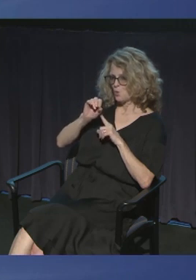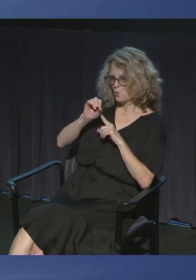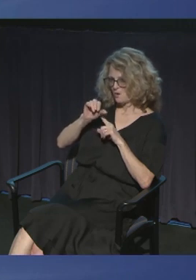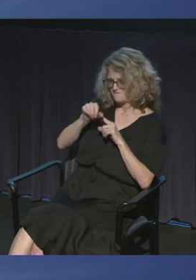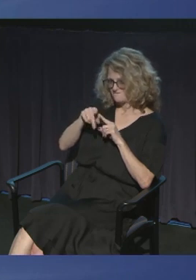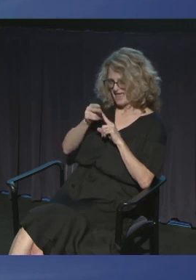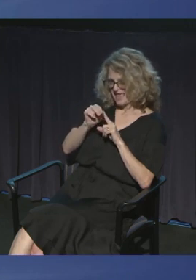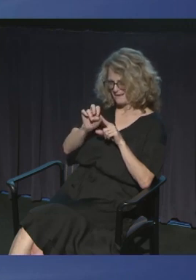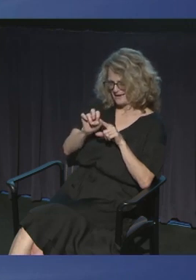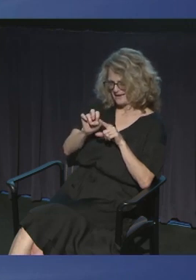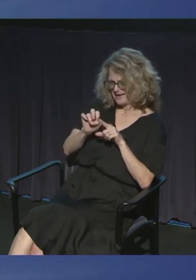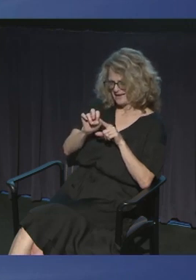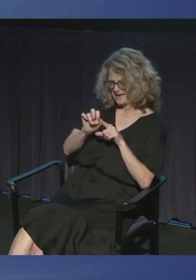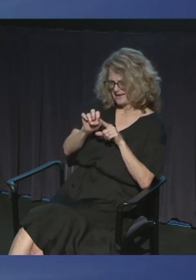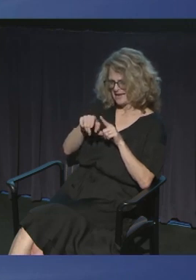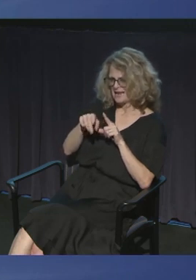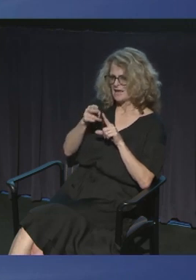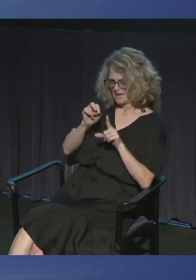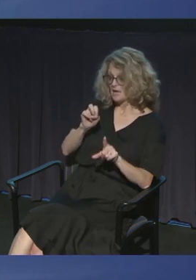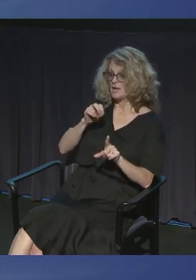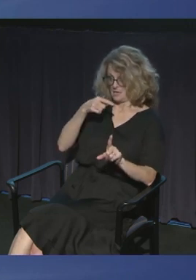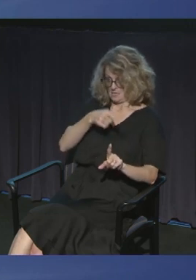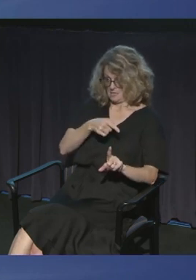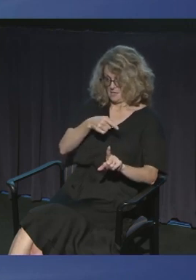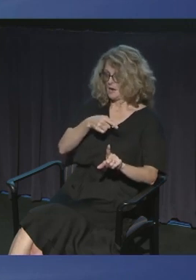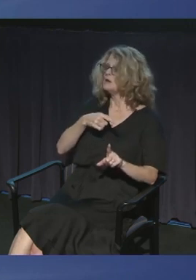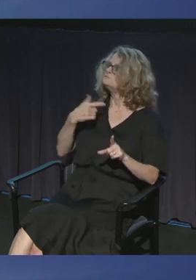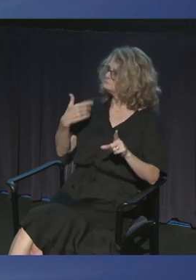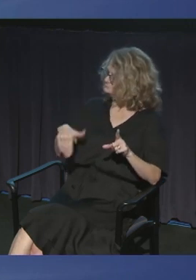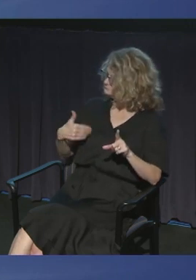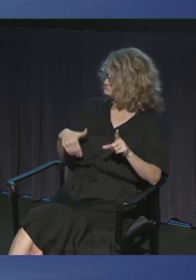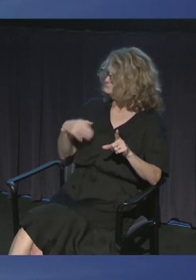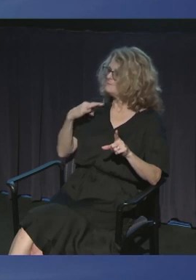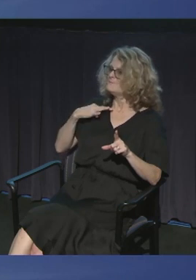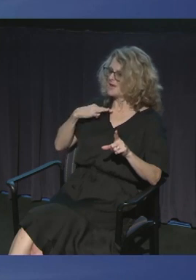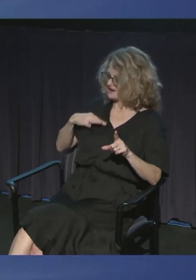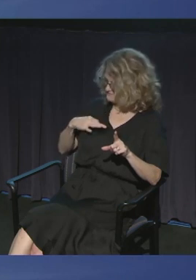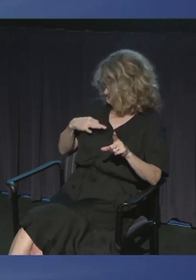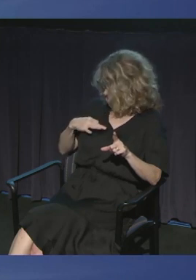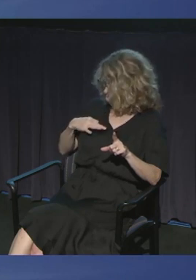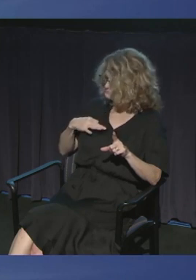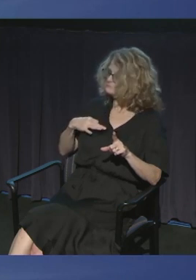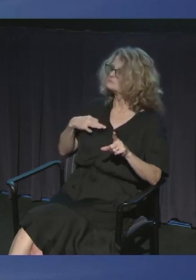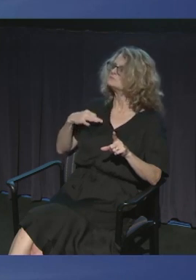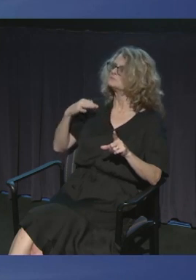BETWEEN SURVIVORS, BETWEEN ELITE SURVIVORS AND OLD MICE.